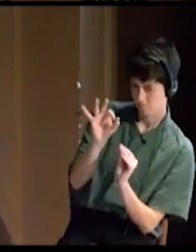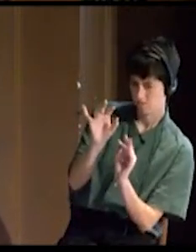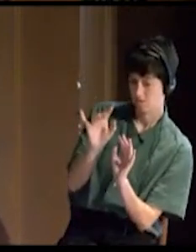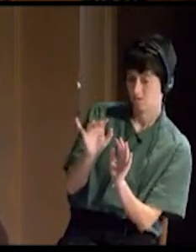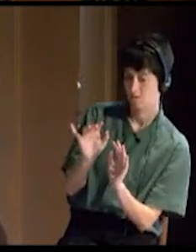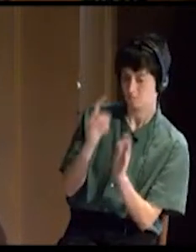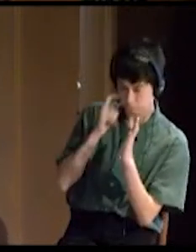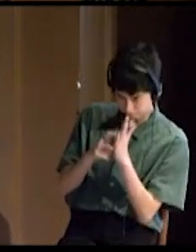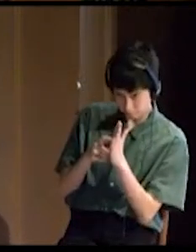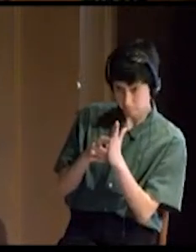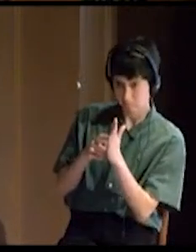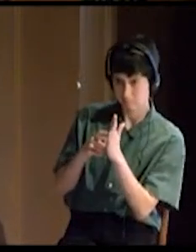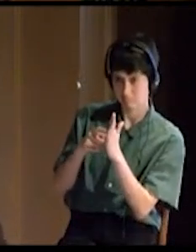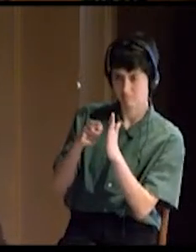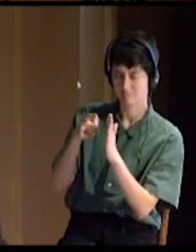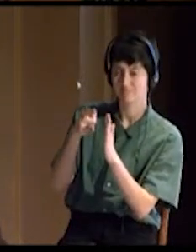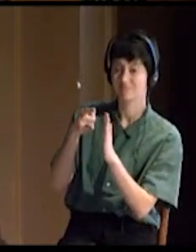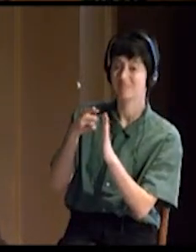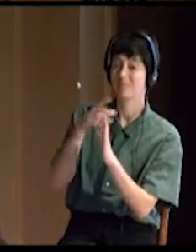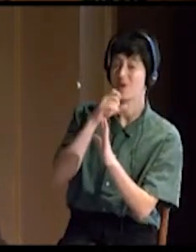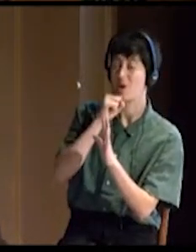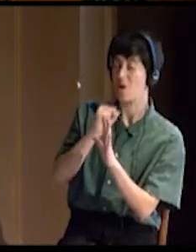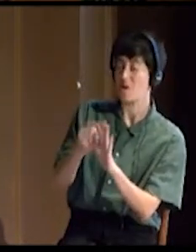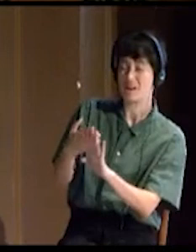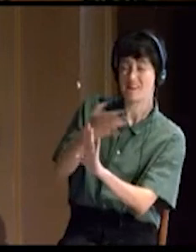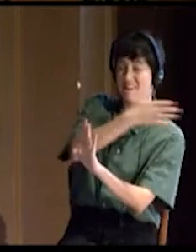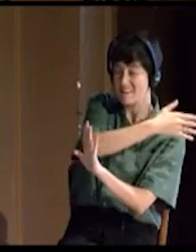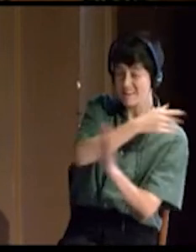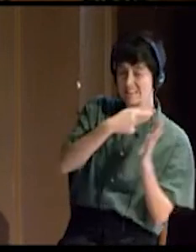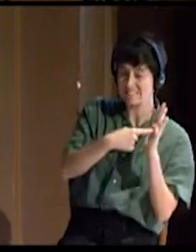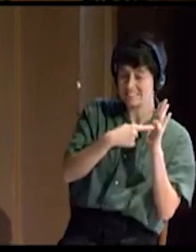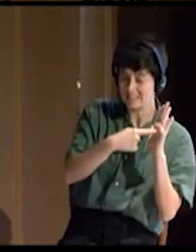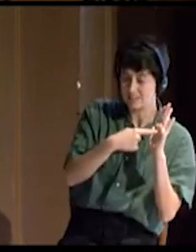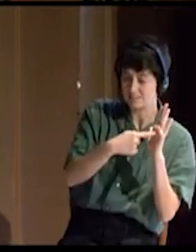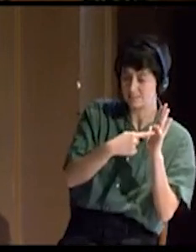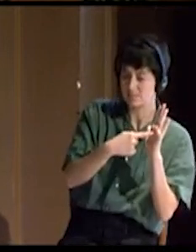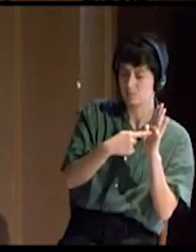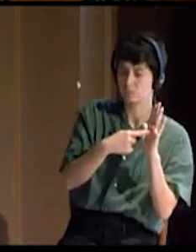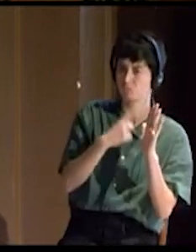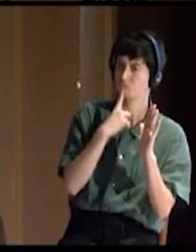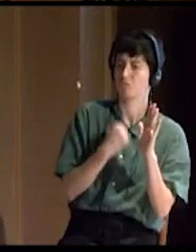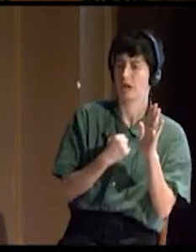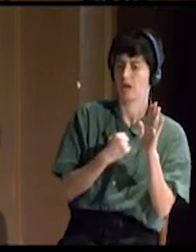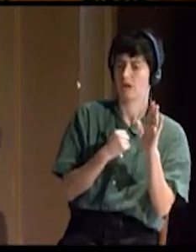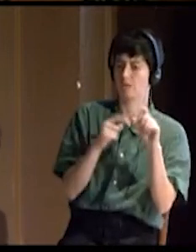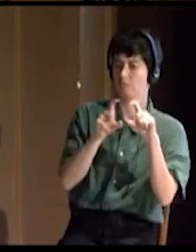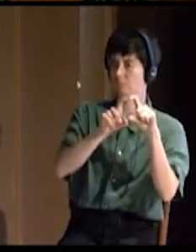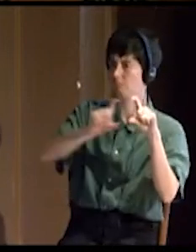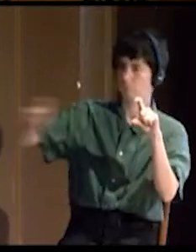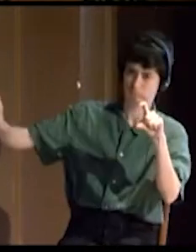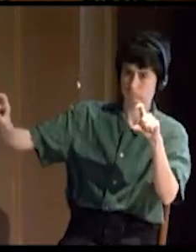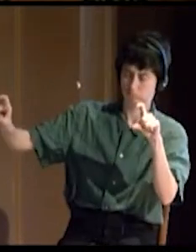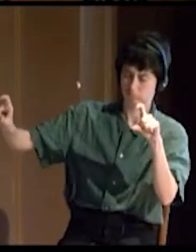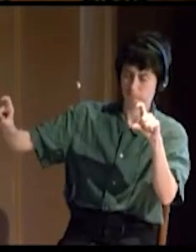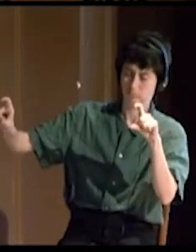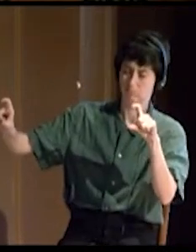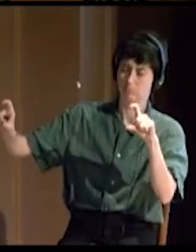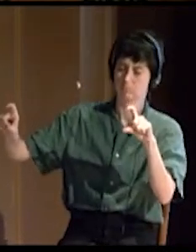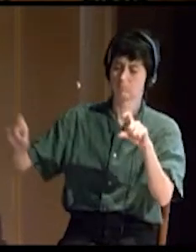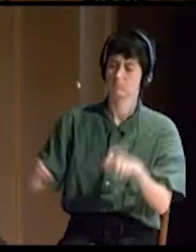the second one, Cora timucua, has the most red. And red, if you look in the legend, says for missing genes.